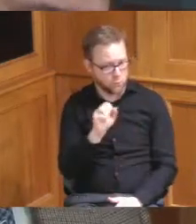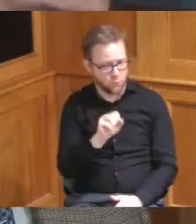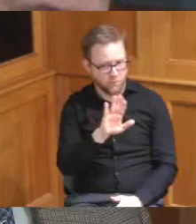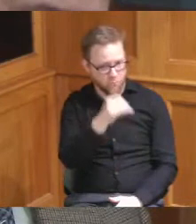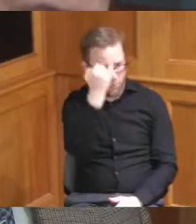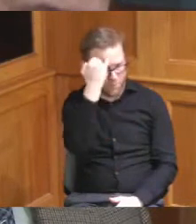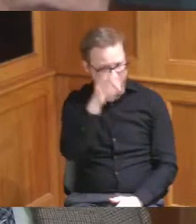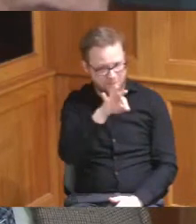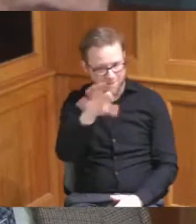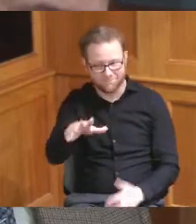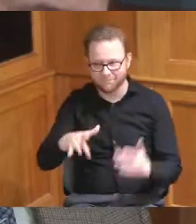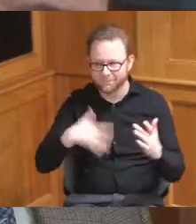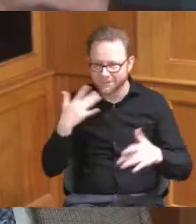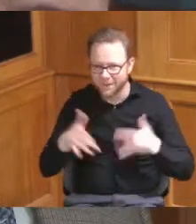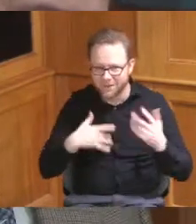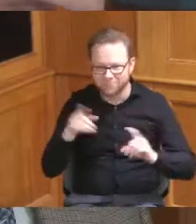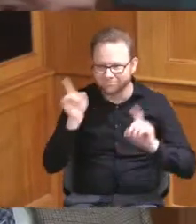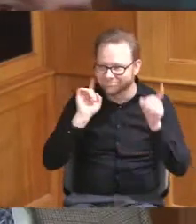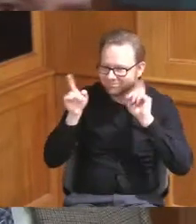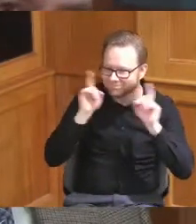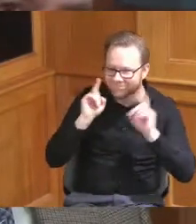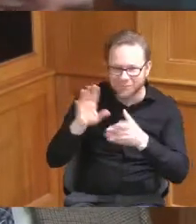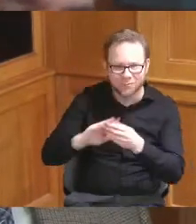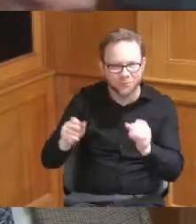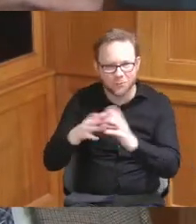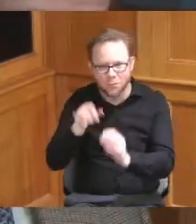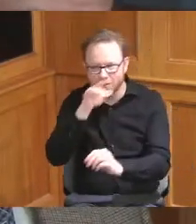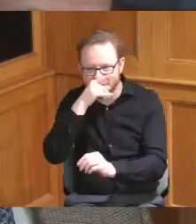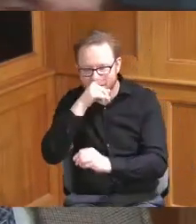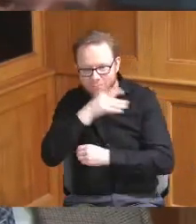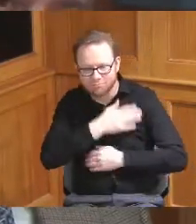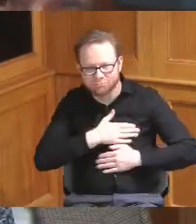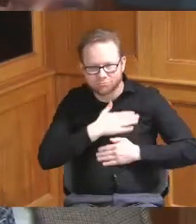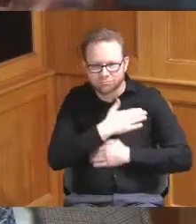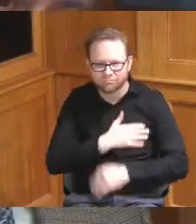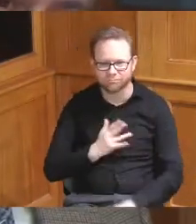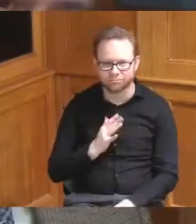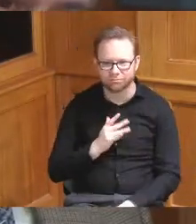to hear some of the anecdotal stories of the kids participating in the program and and having the